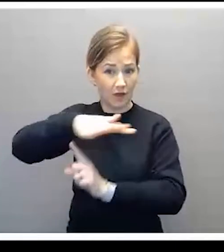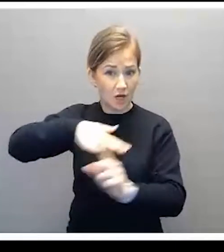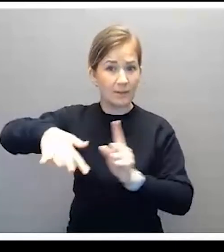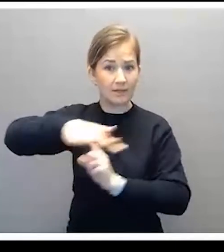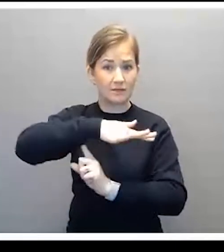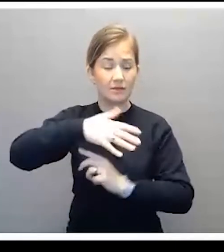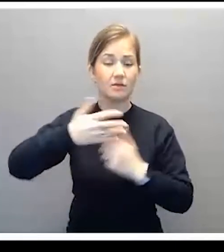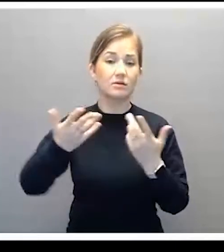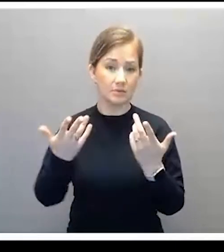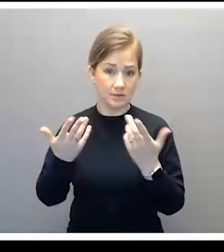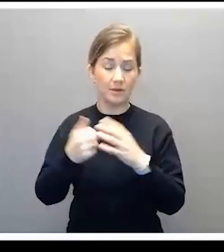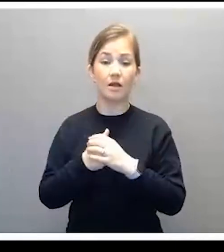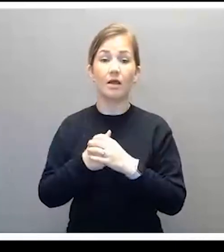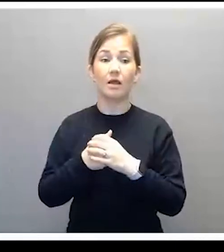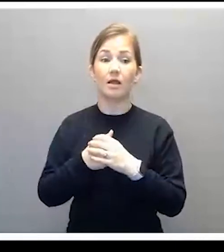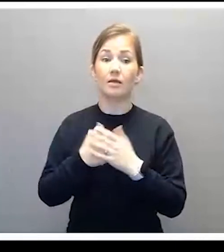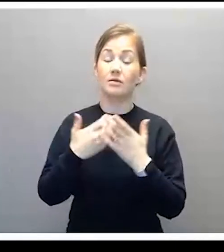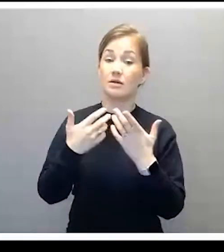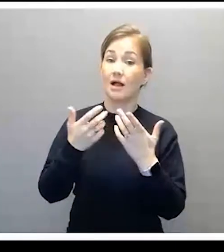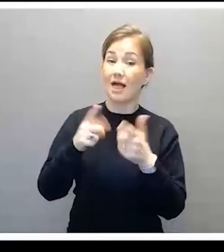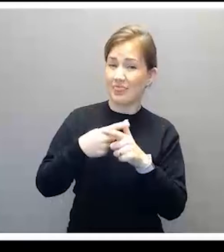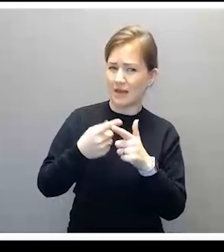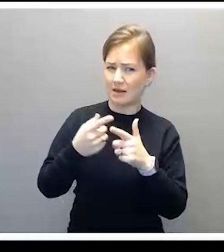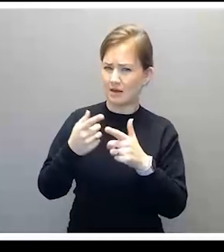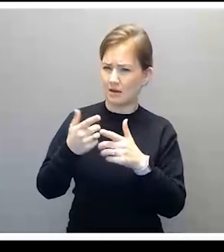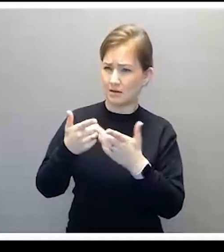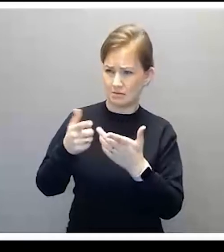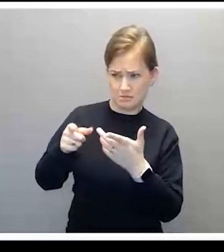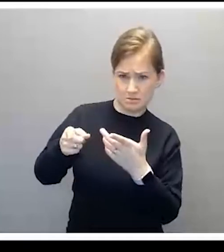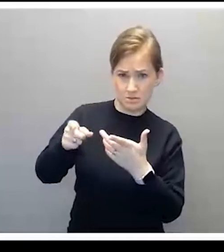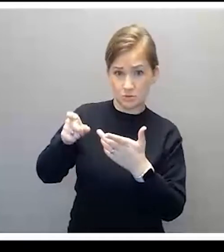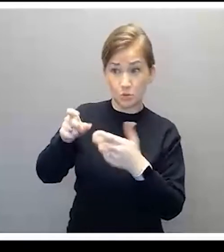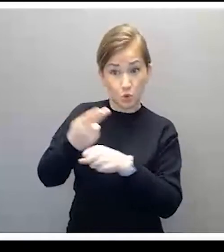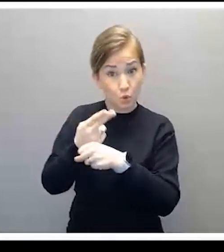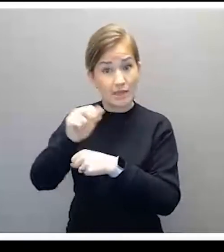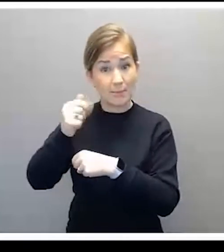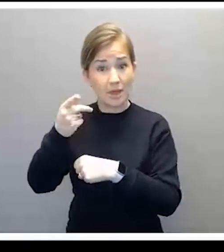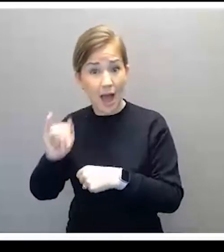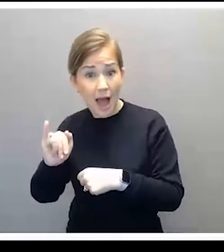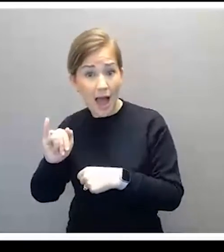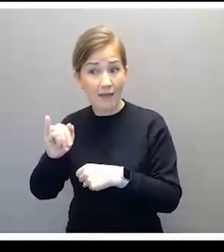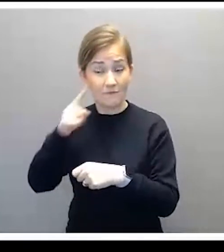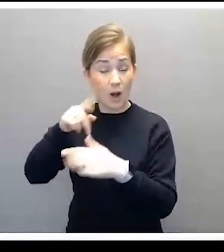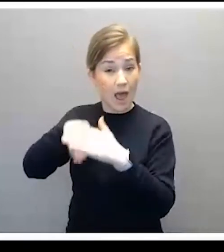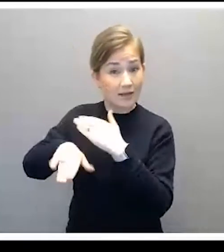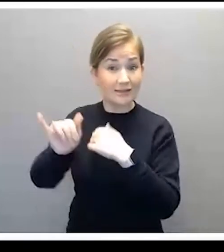And then there's some differences between, are you using APIs to access it, like S3?